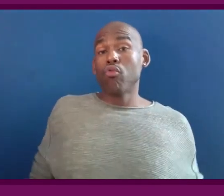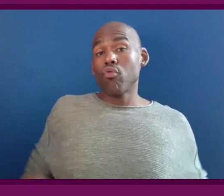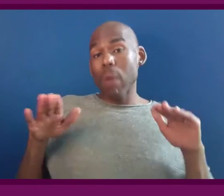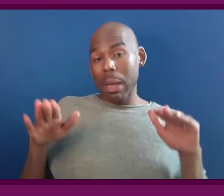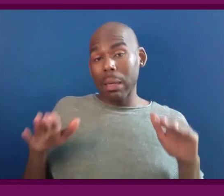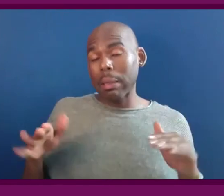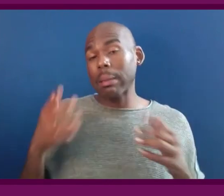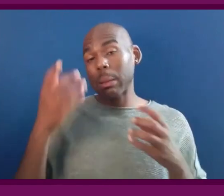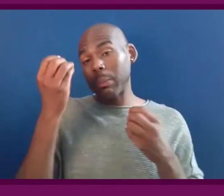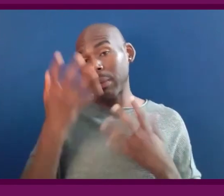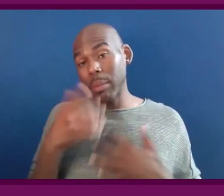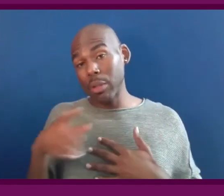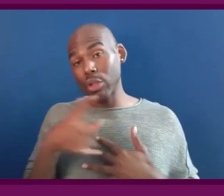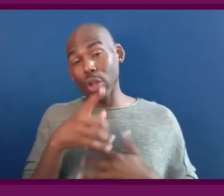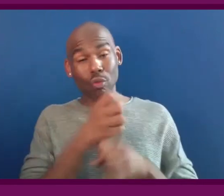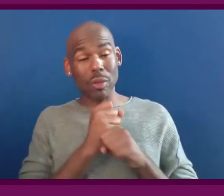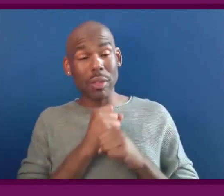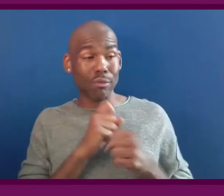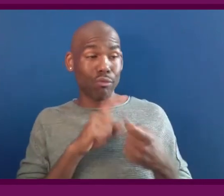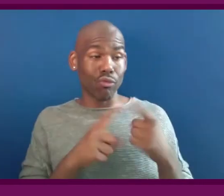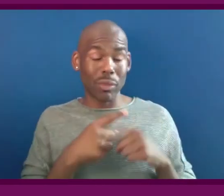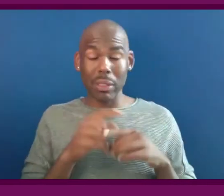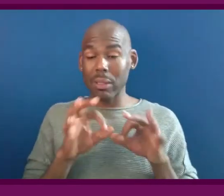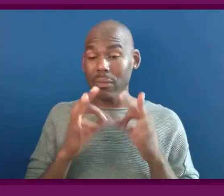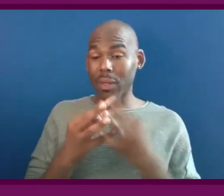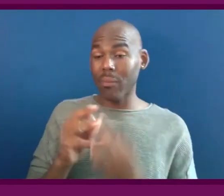The information that they're receiving from friends, family, and the media.